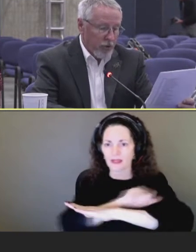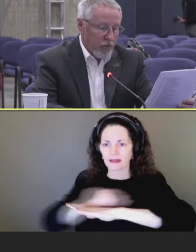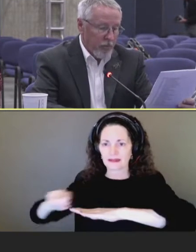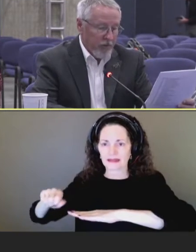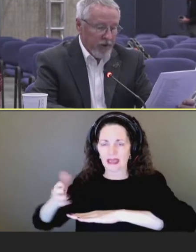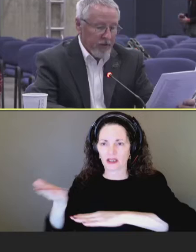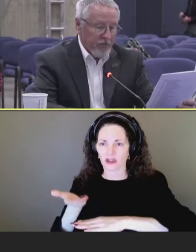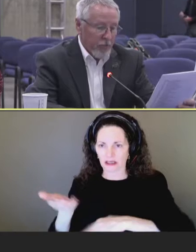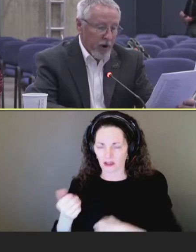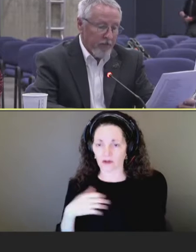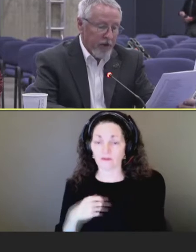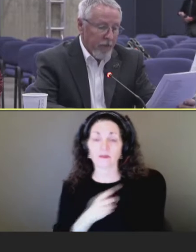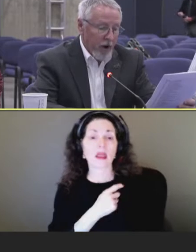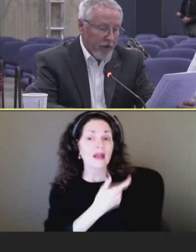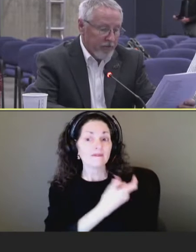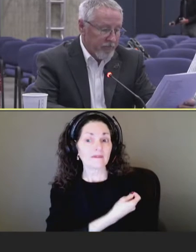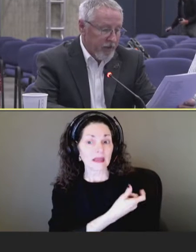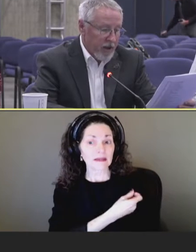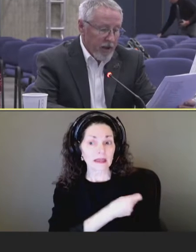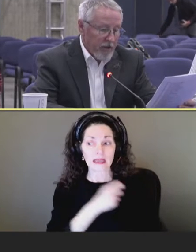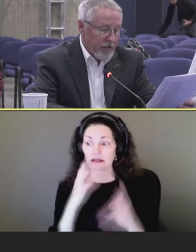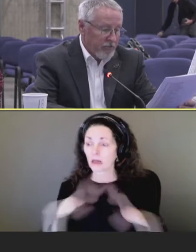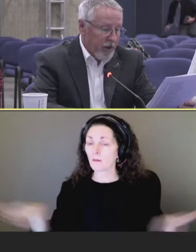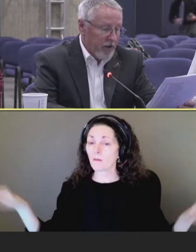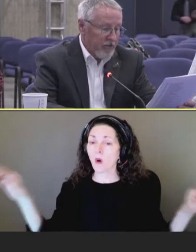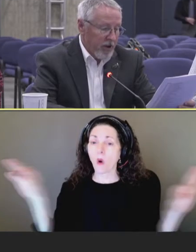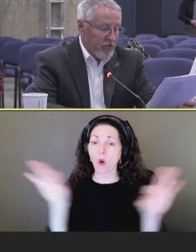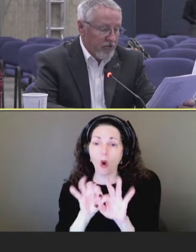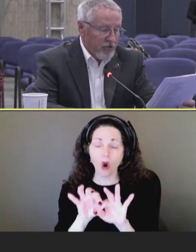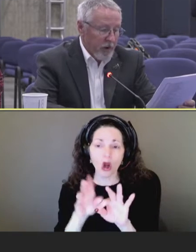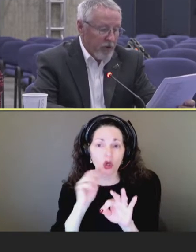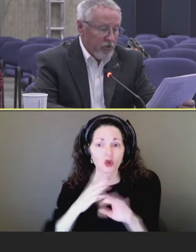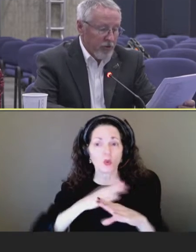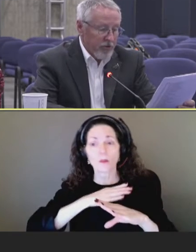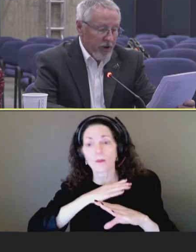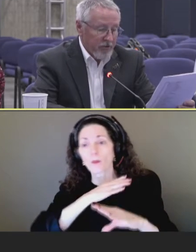in preventing the spread of Mpox. In this panel session, the speakers will discuss